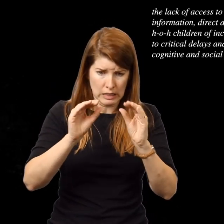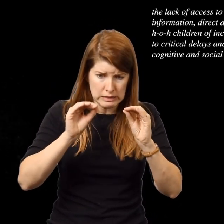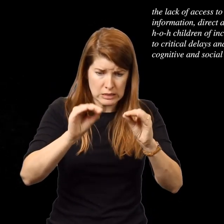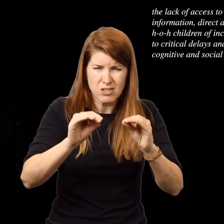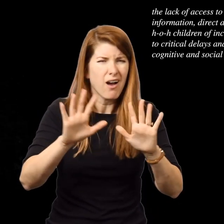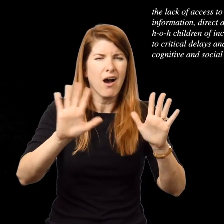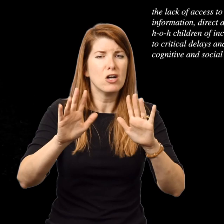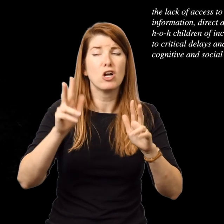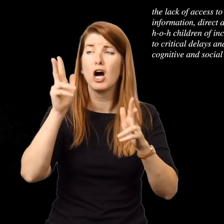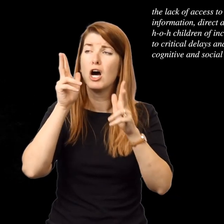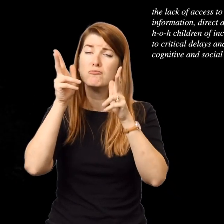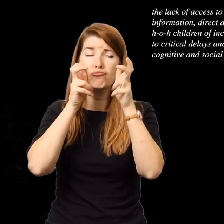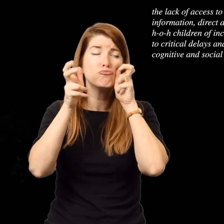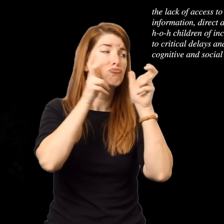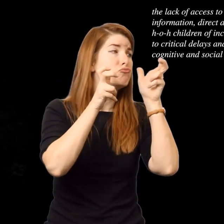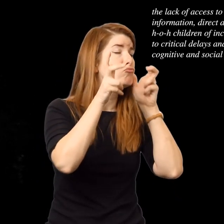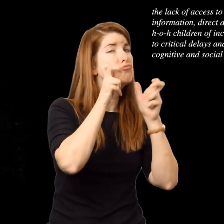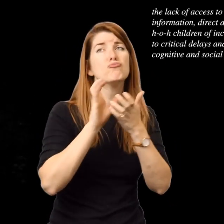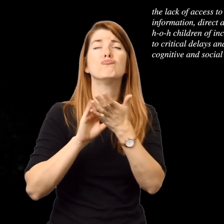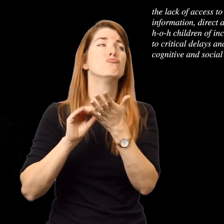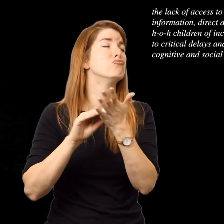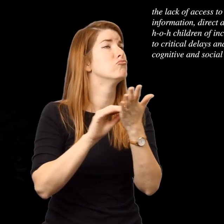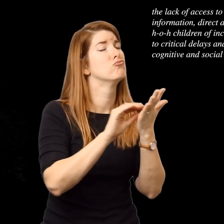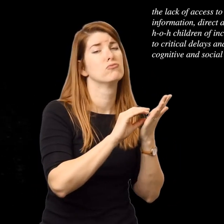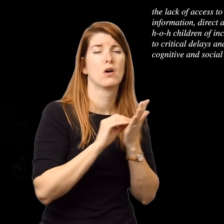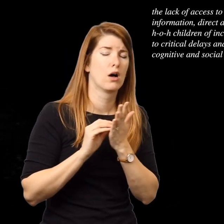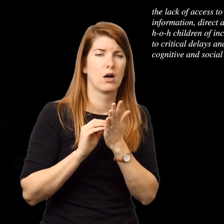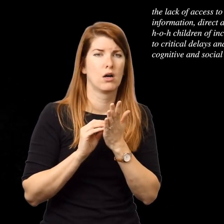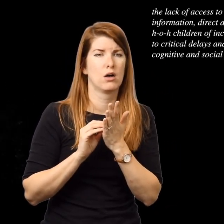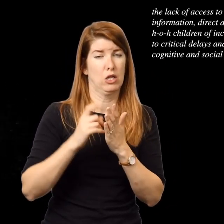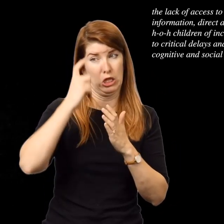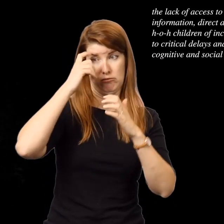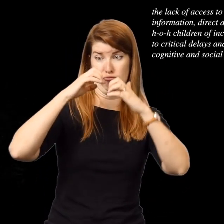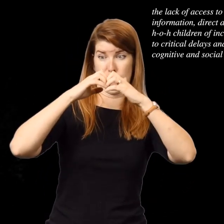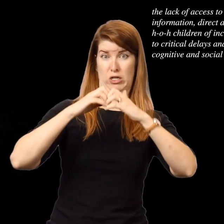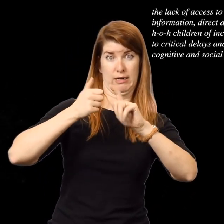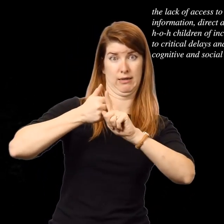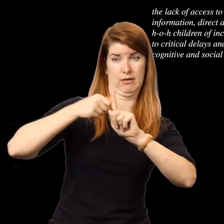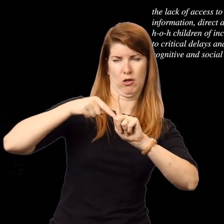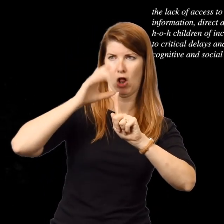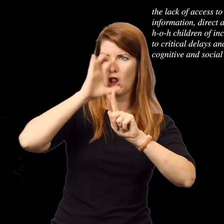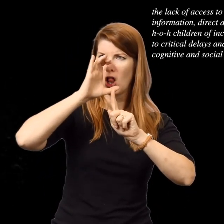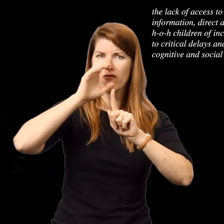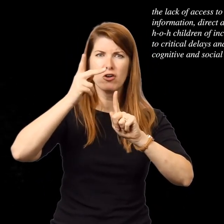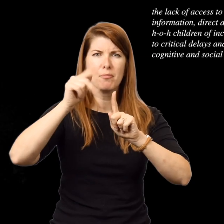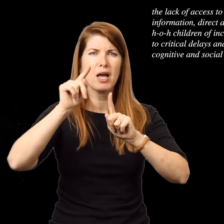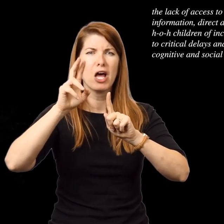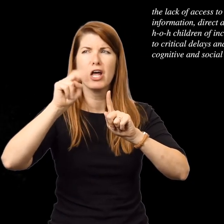The brain looks for patterns in the world, and it unconsciously figures out the flow of life.